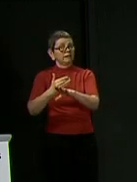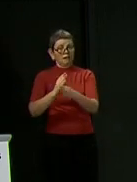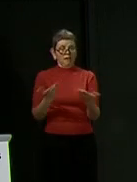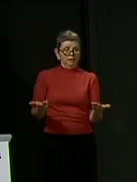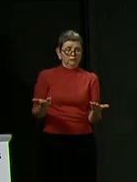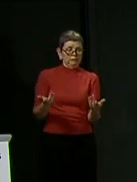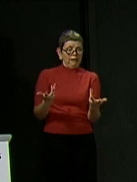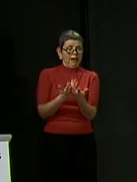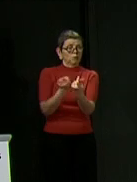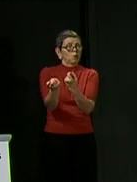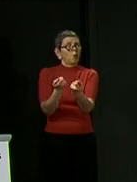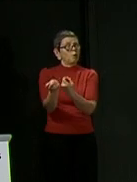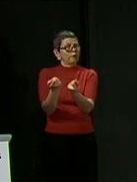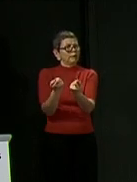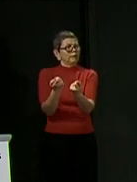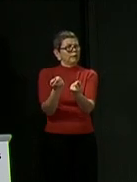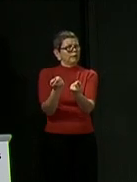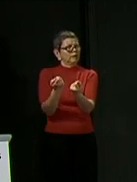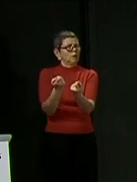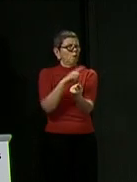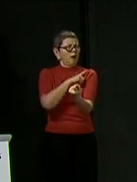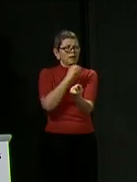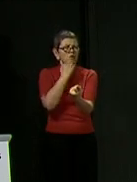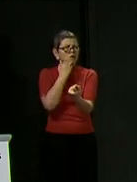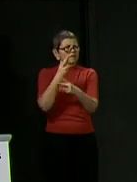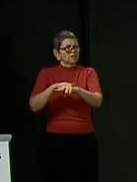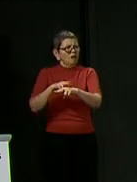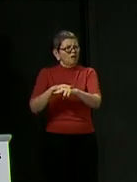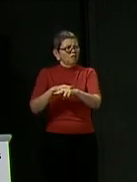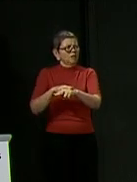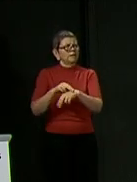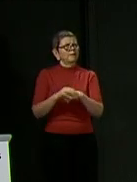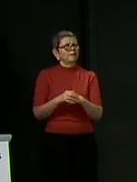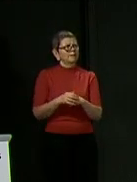number of staff to backfill that. There may be a trade-off that asymptomatic positive